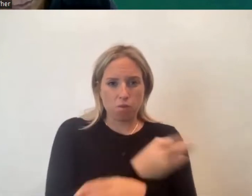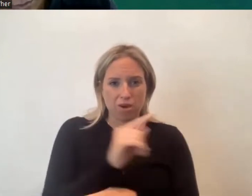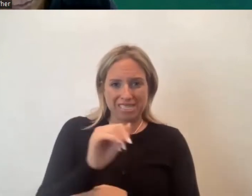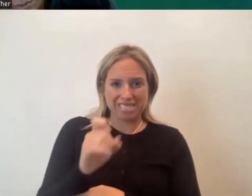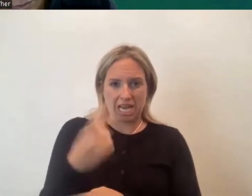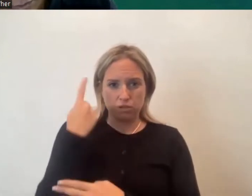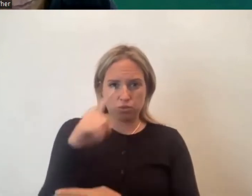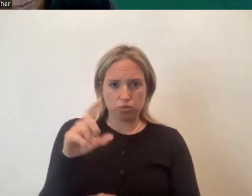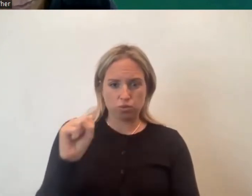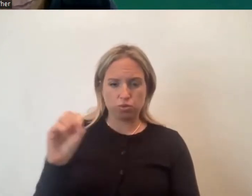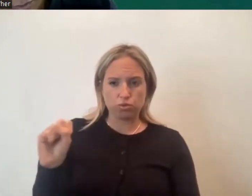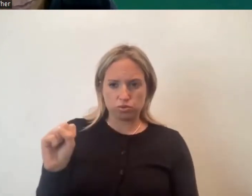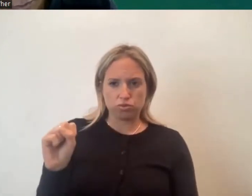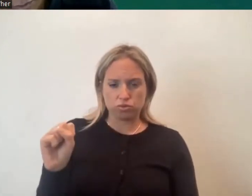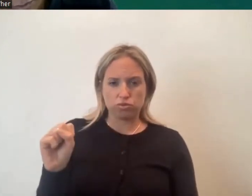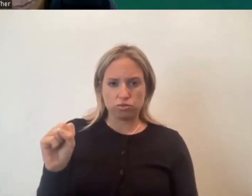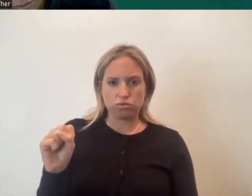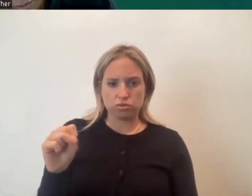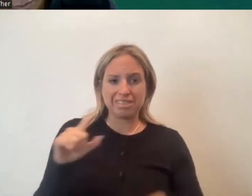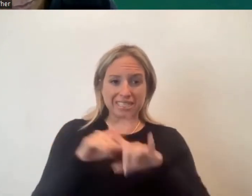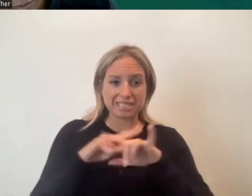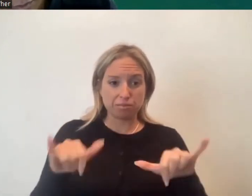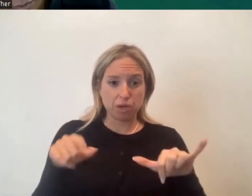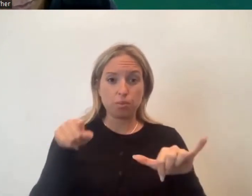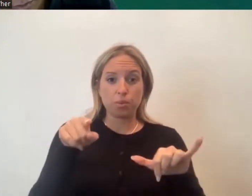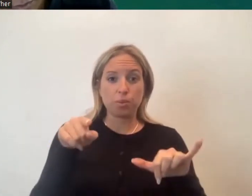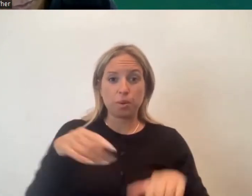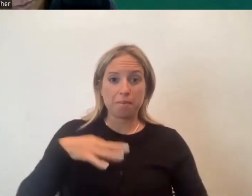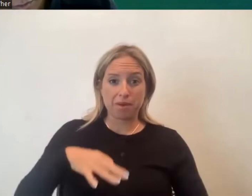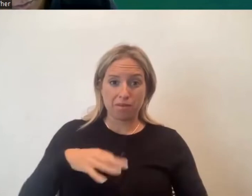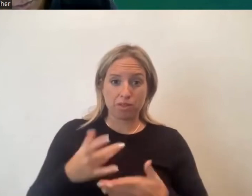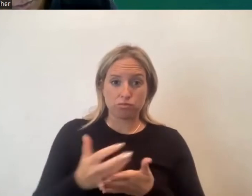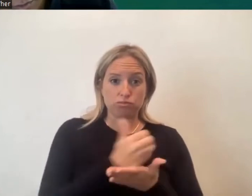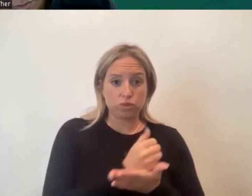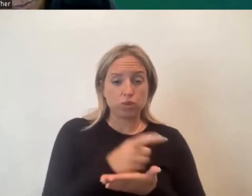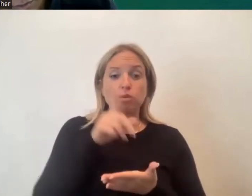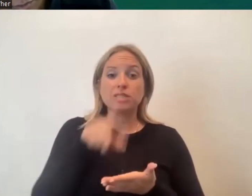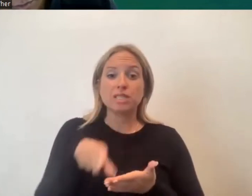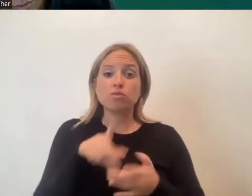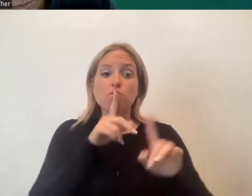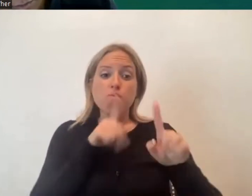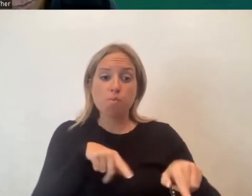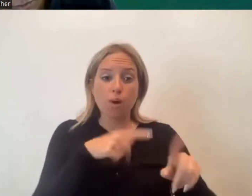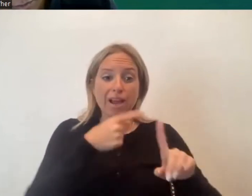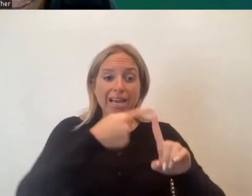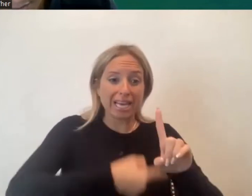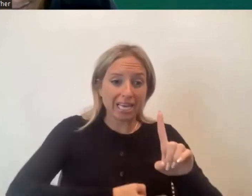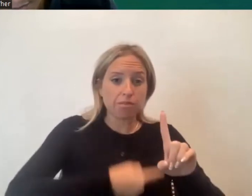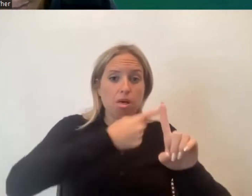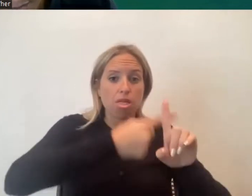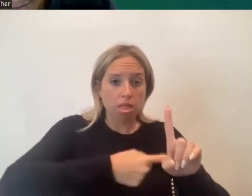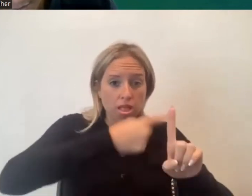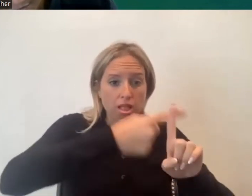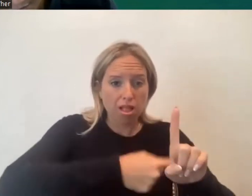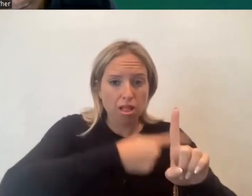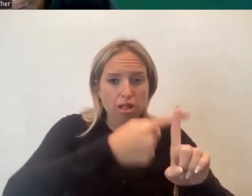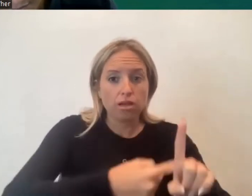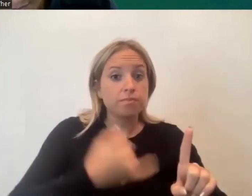Security, while you're receiving benefits. You need to be reporting your income every single month, especially if it's changing.